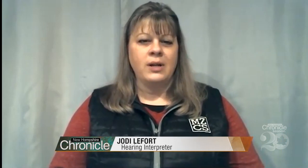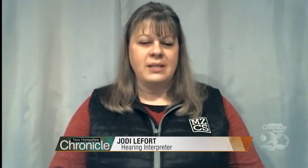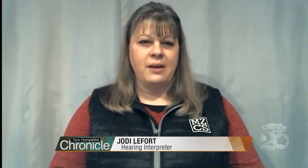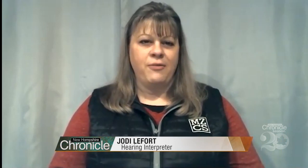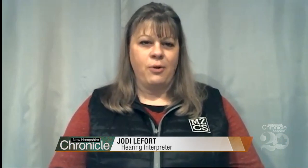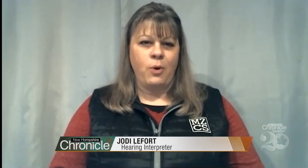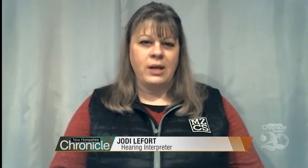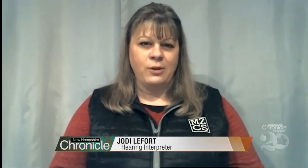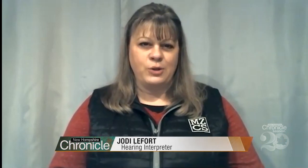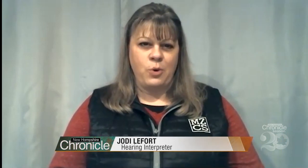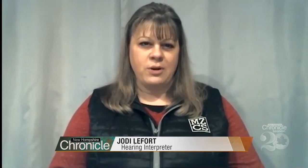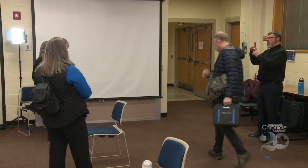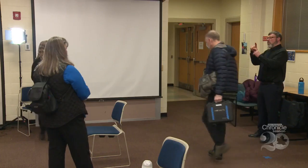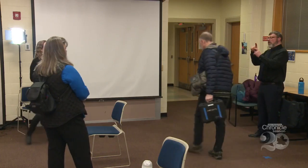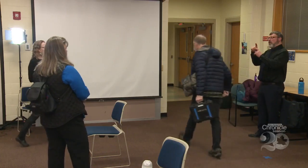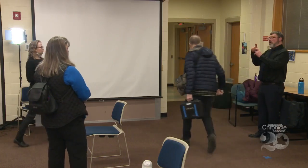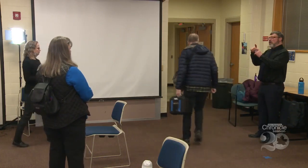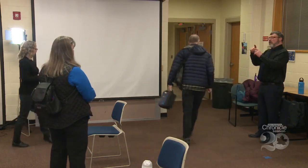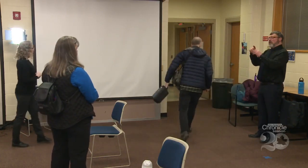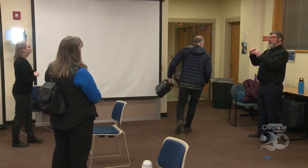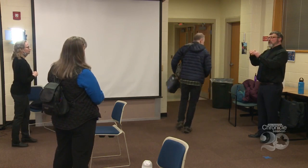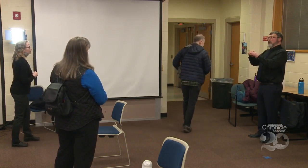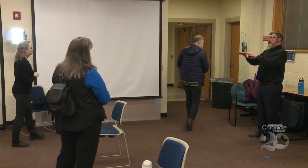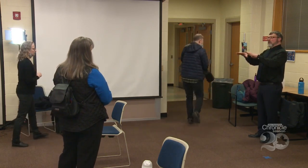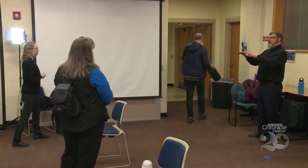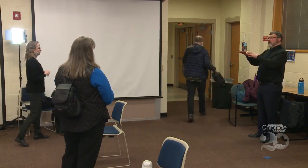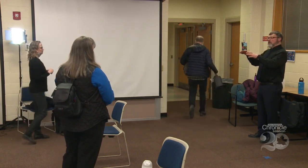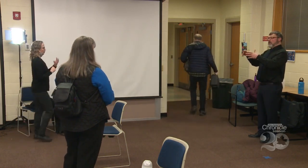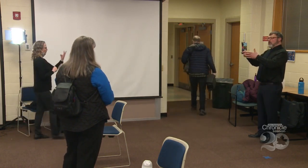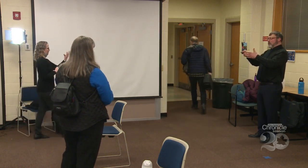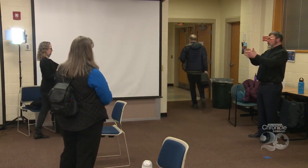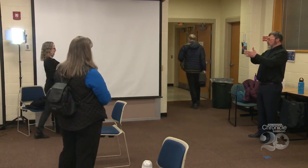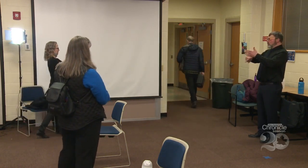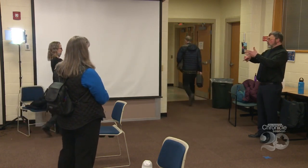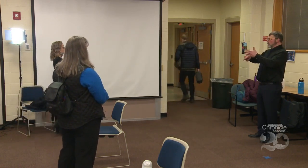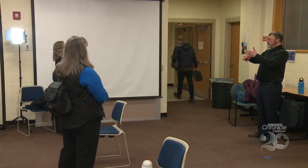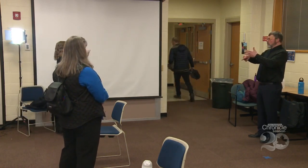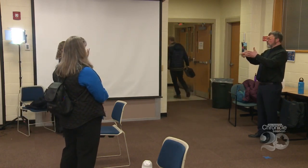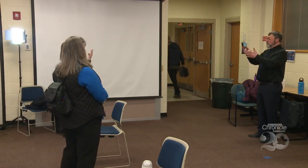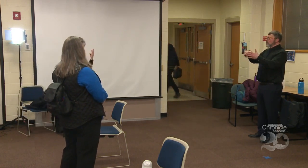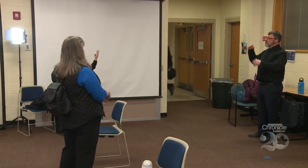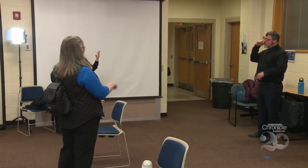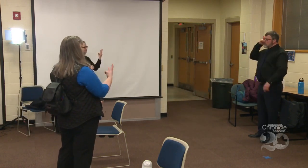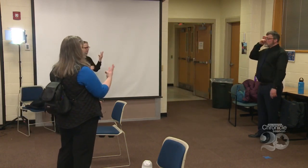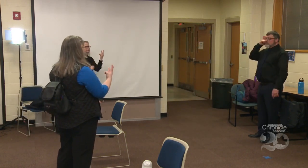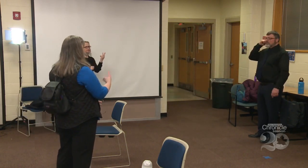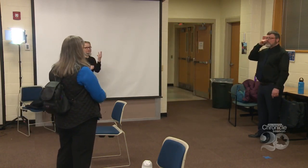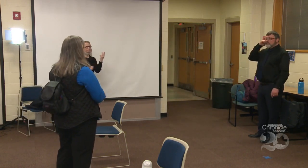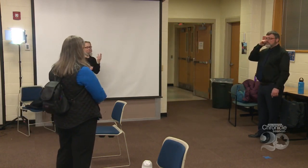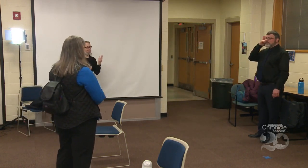IT’S NOT A ONE-FOR-ONE LANGUAGE. SO THERE’S NOT ONE SIGN FOR ONE ENGLISH WORD.